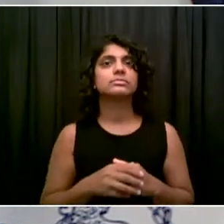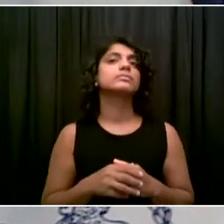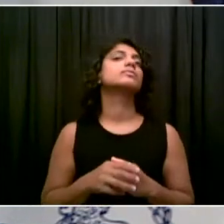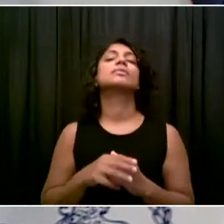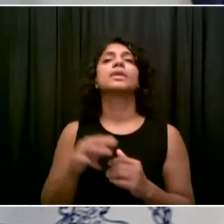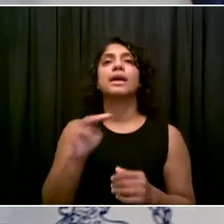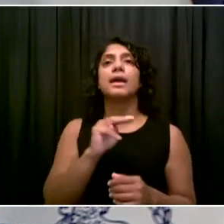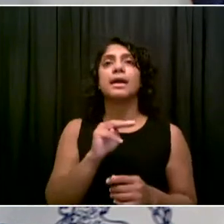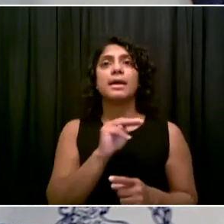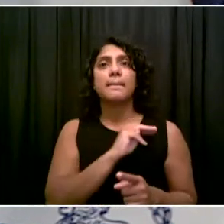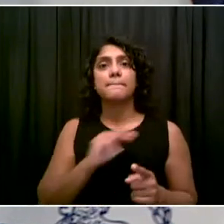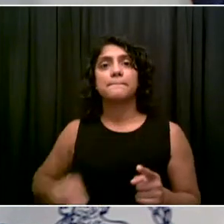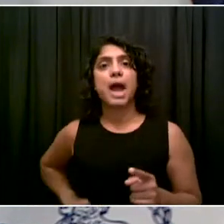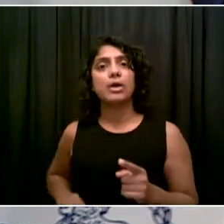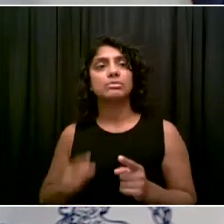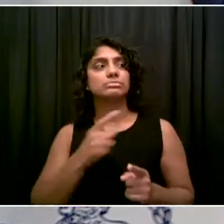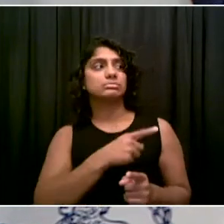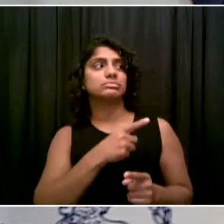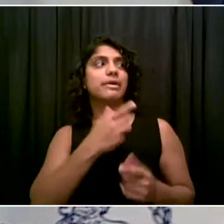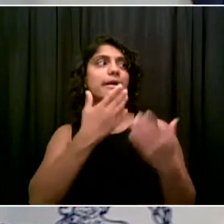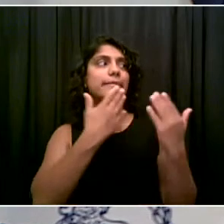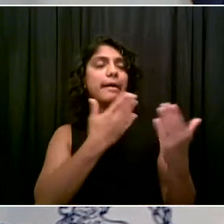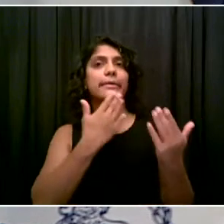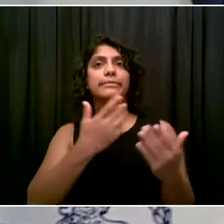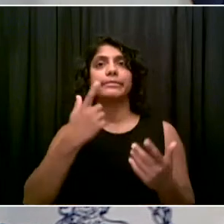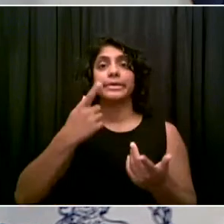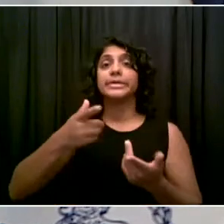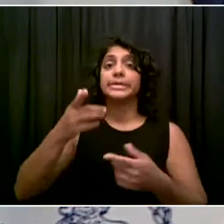HAVE IT AVAILABLE. KRISTIN, YOU